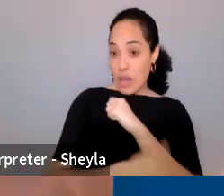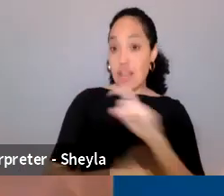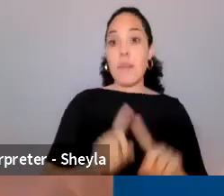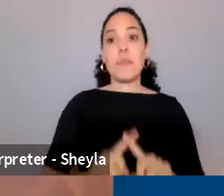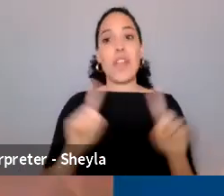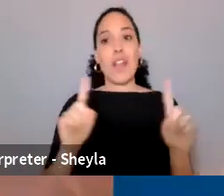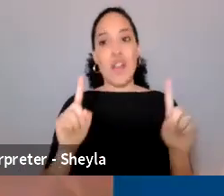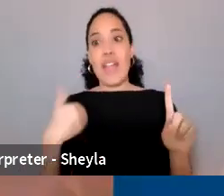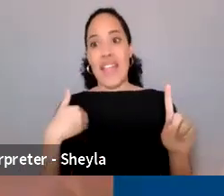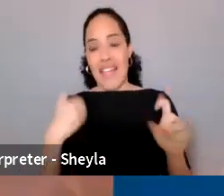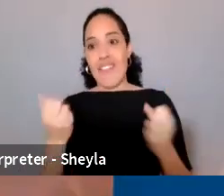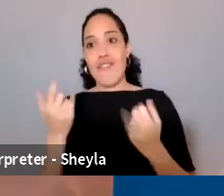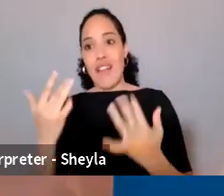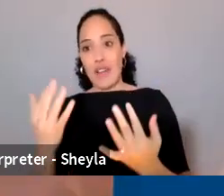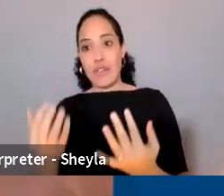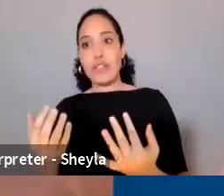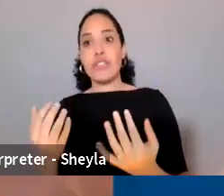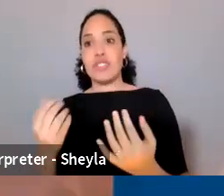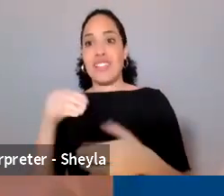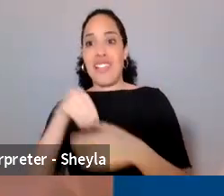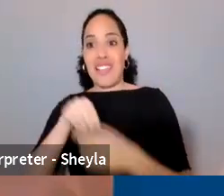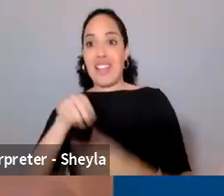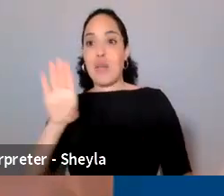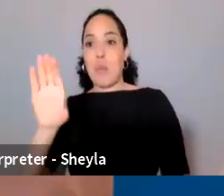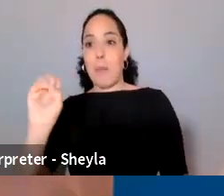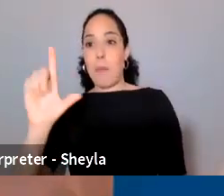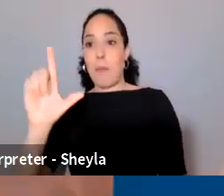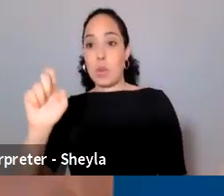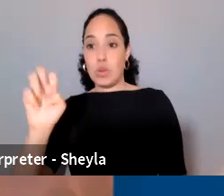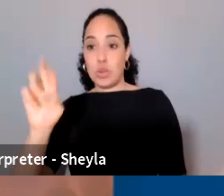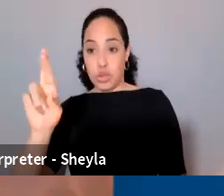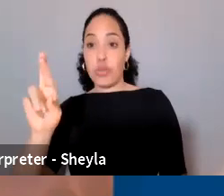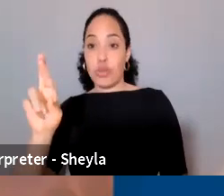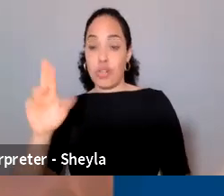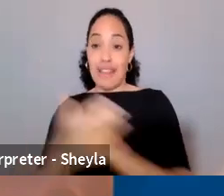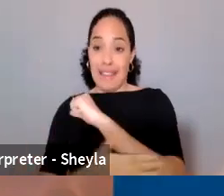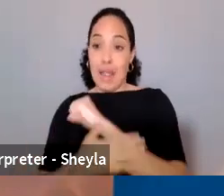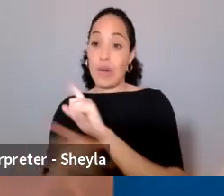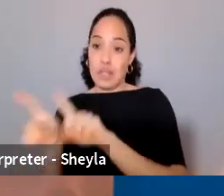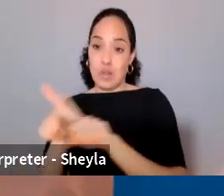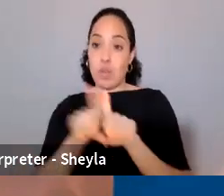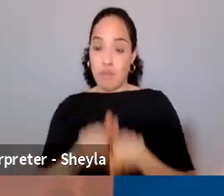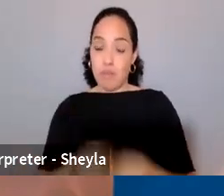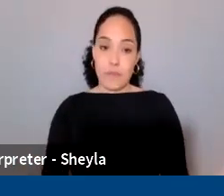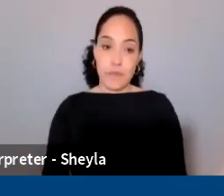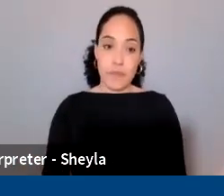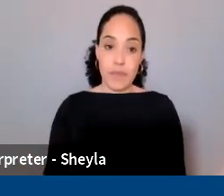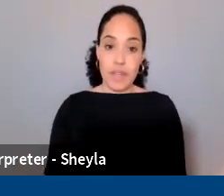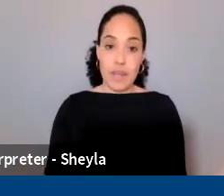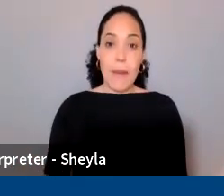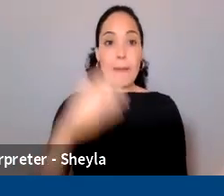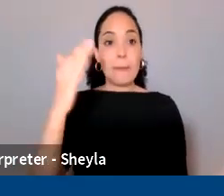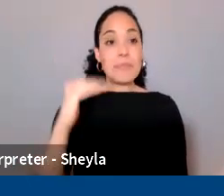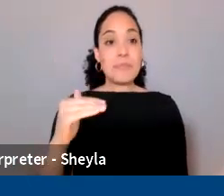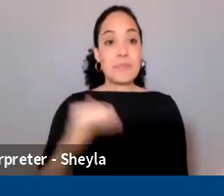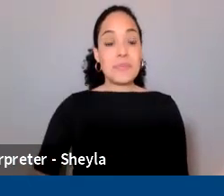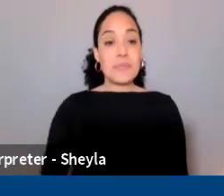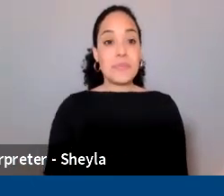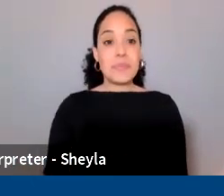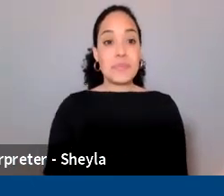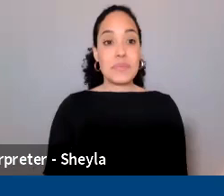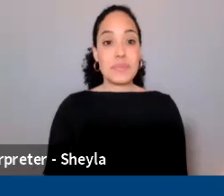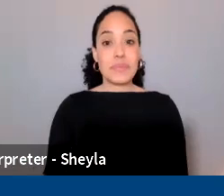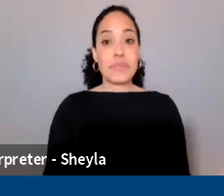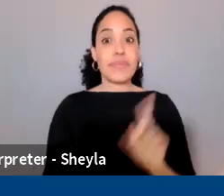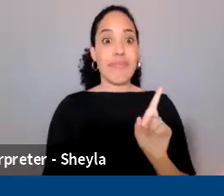burn in Boulder county as well then we can go to the the next slide so this is kind of the the um